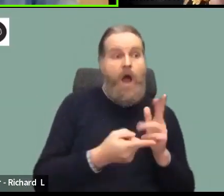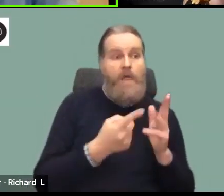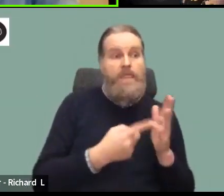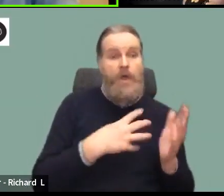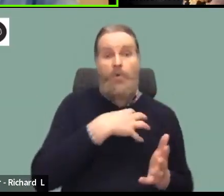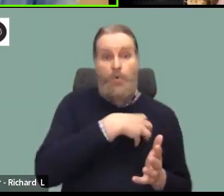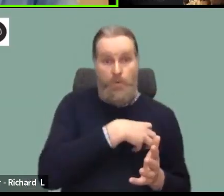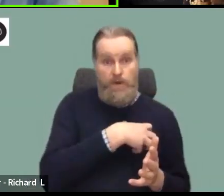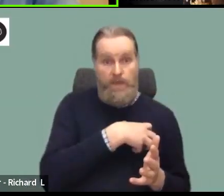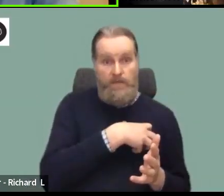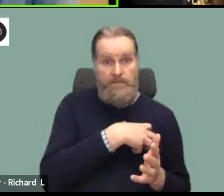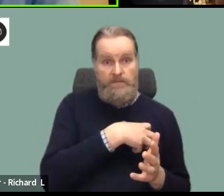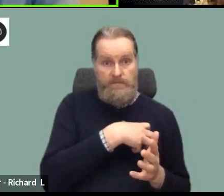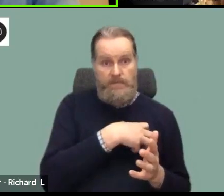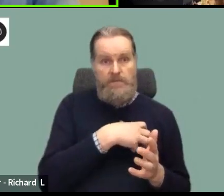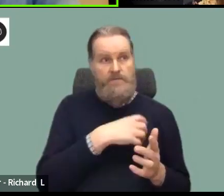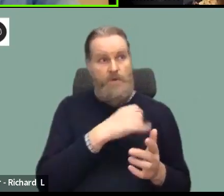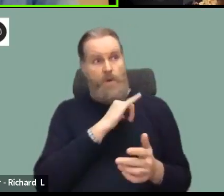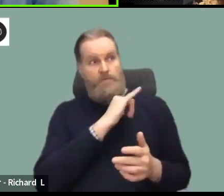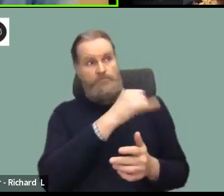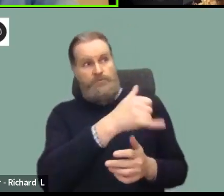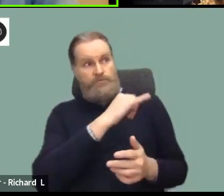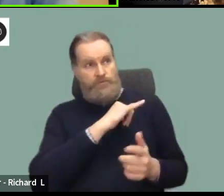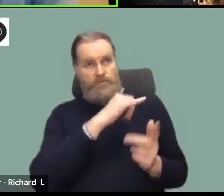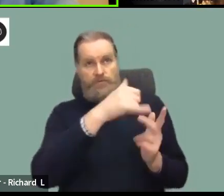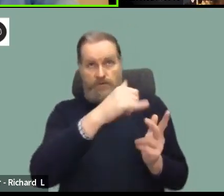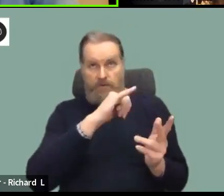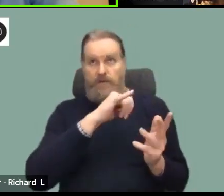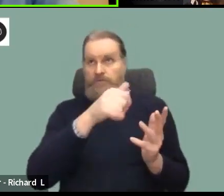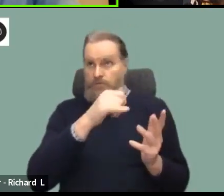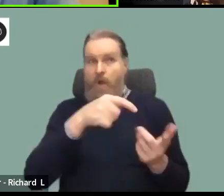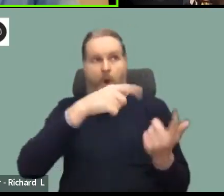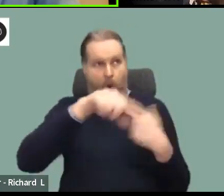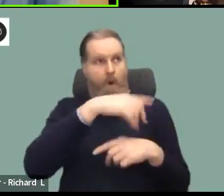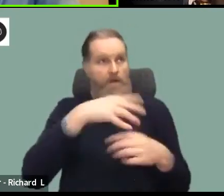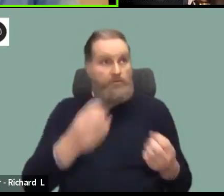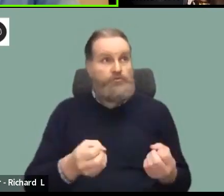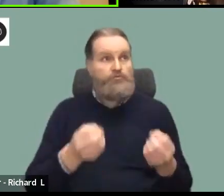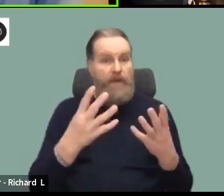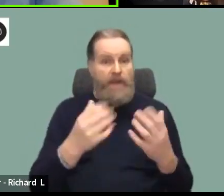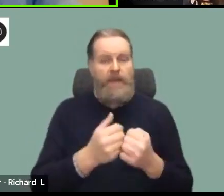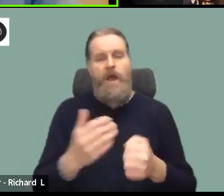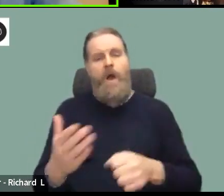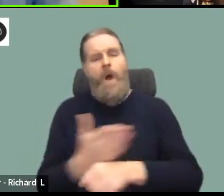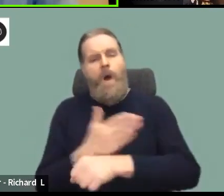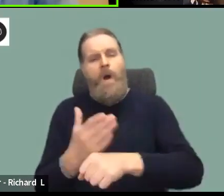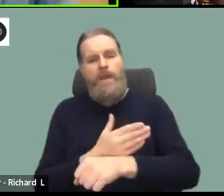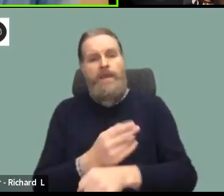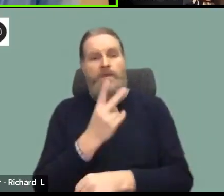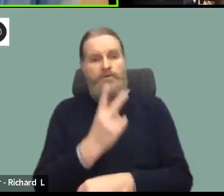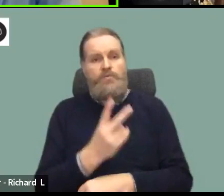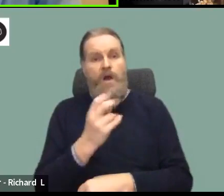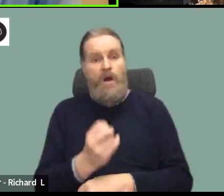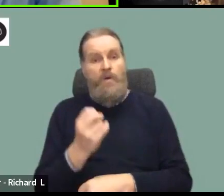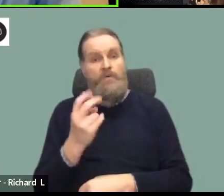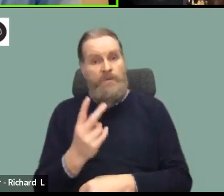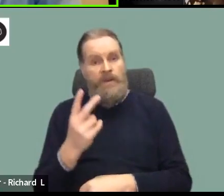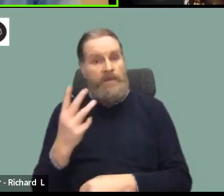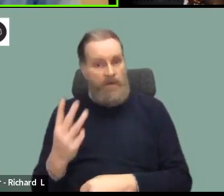tonight that apart from Talking to other unions. about it about a mass public or private about a mass public, private sector strike. early Early in 2023 Early in 2023. We are all Early in 2023. We are also